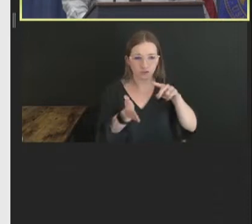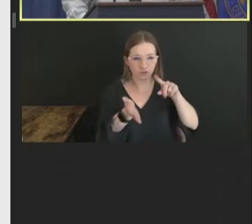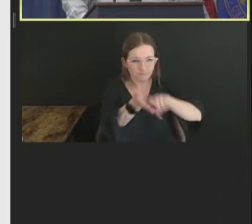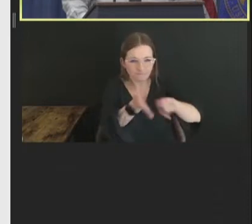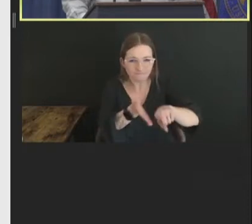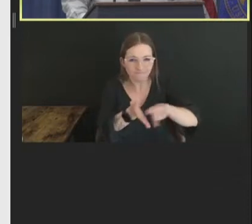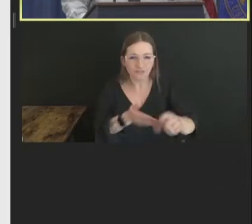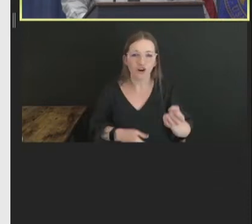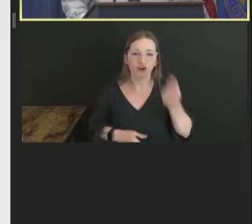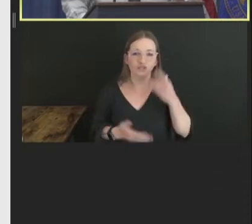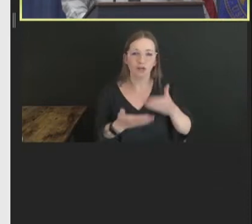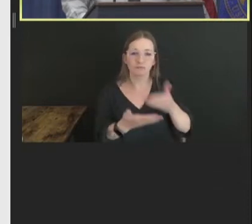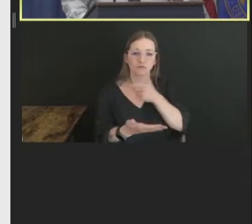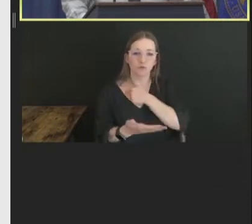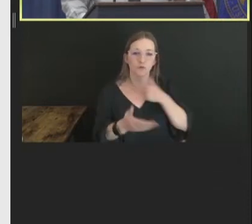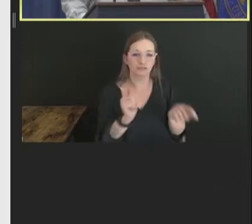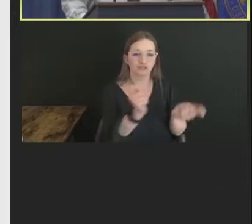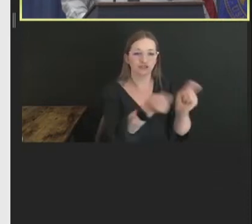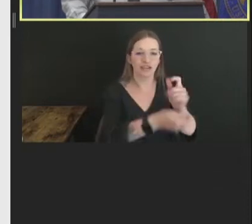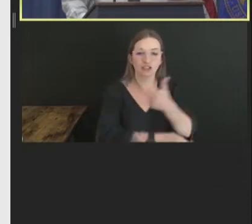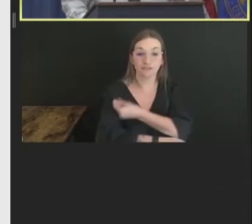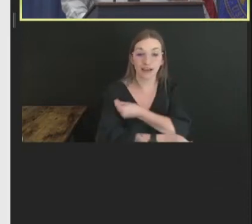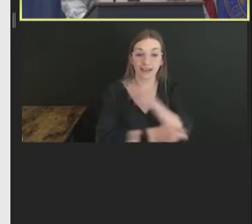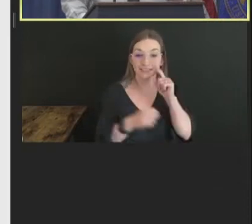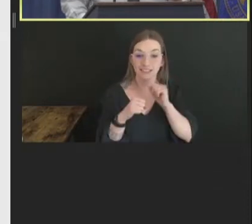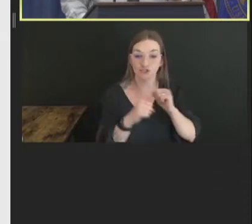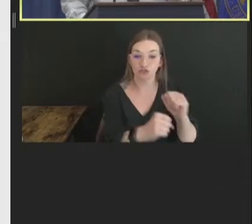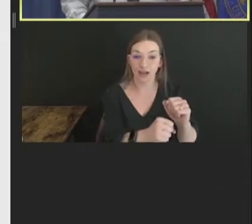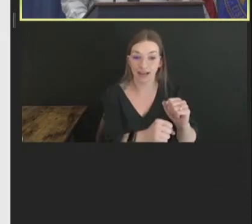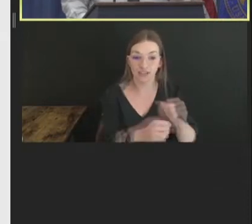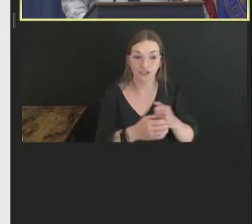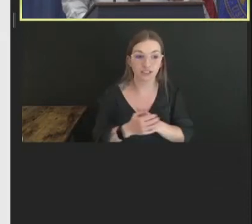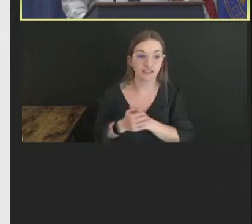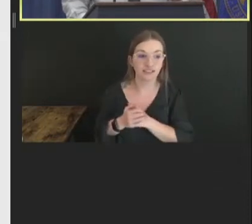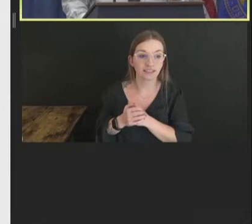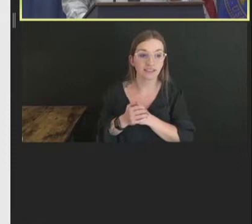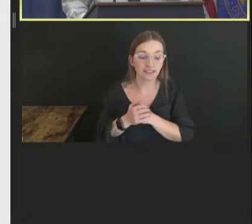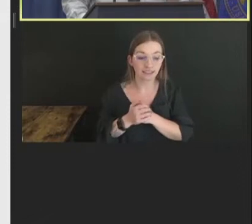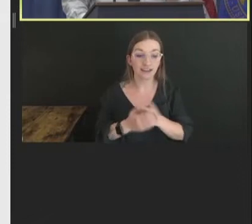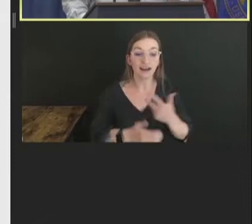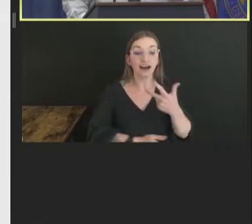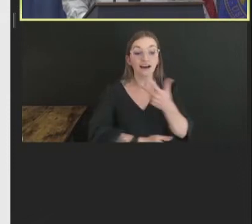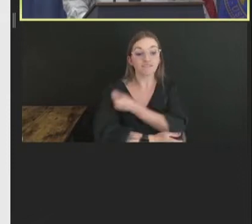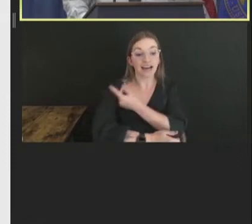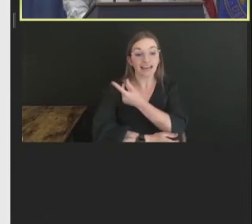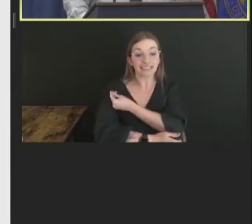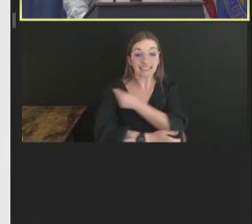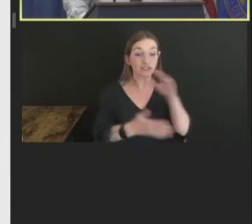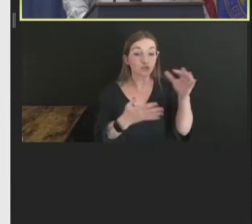will mention that I think vaccines choice must be separated from this waning immunity aspect of it,